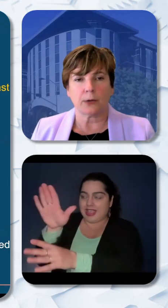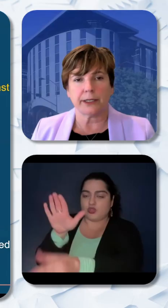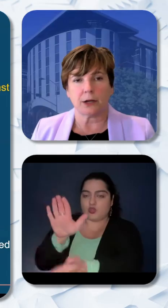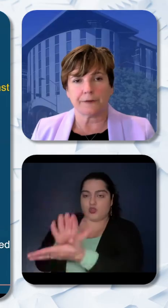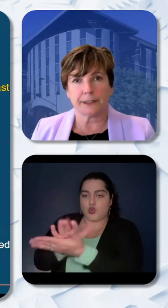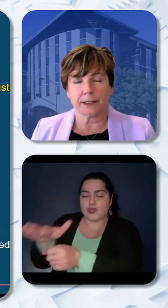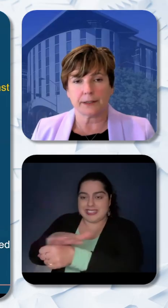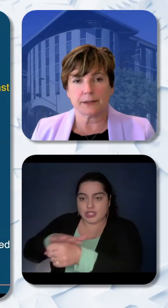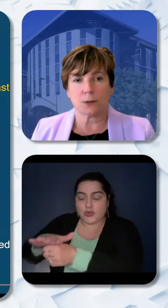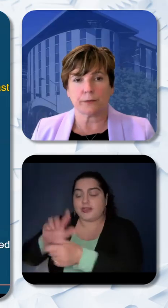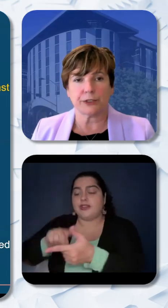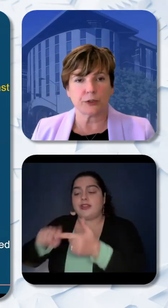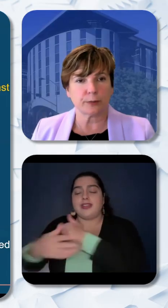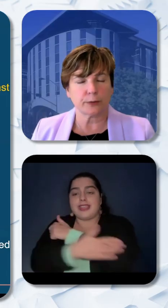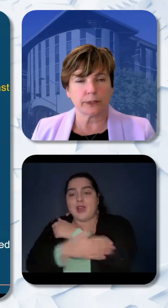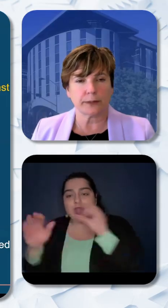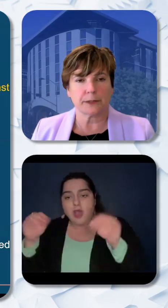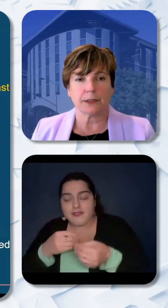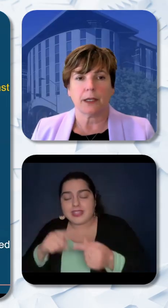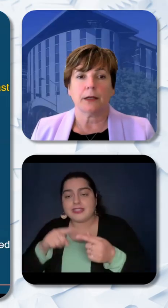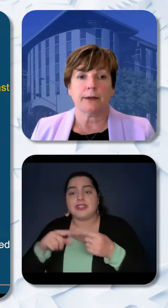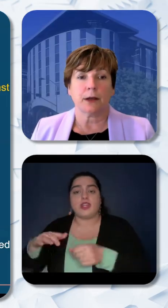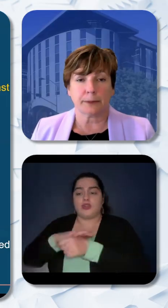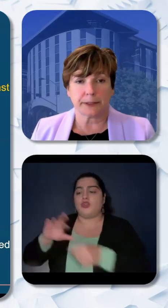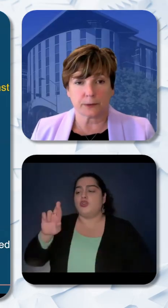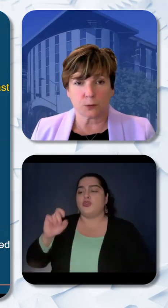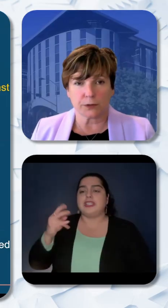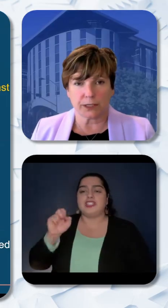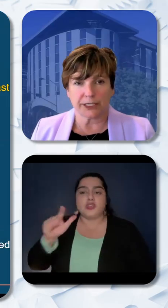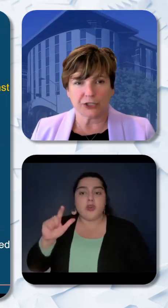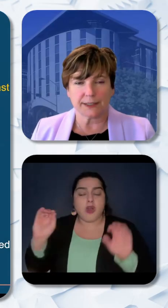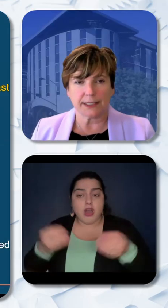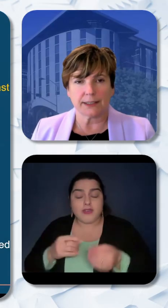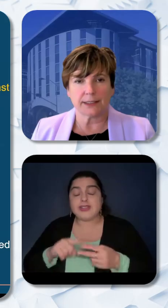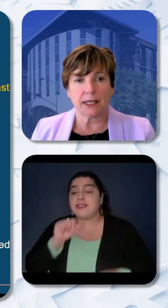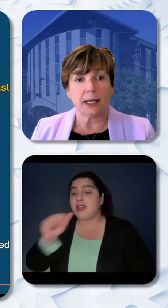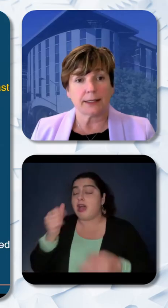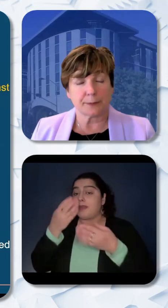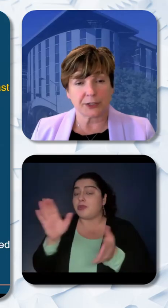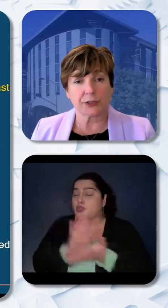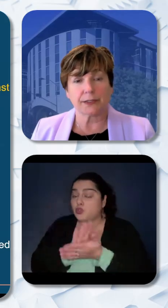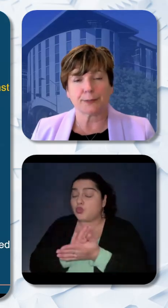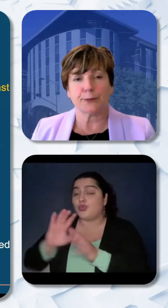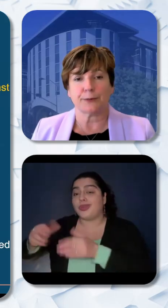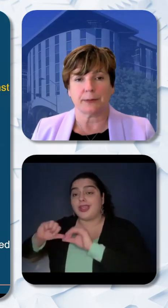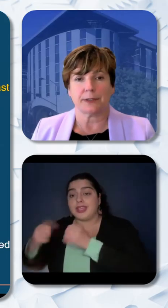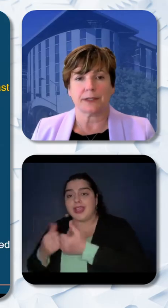county offices or regional programs, non-public schools or agencies, and specialized programs,